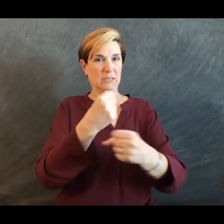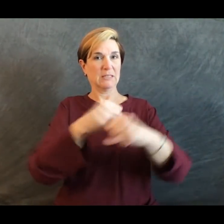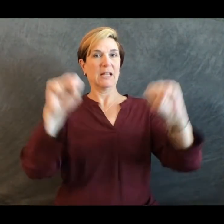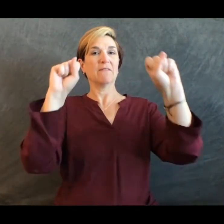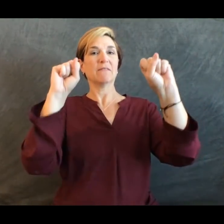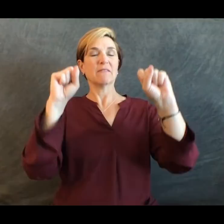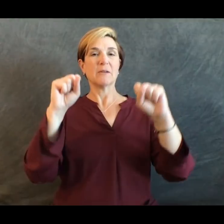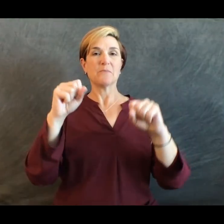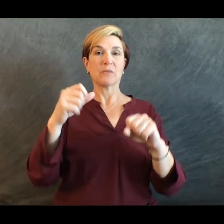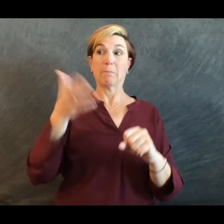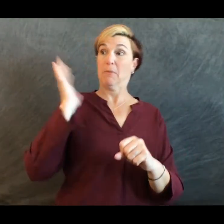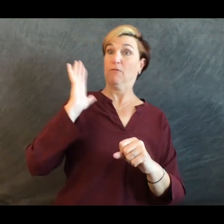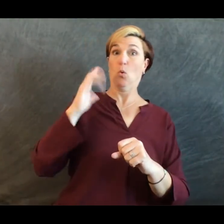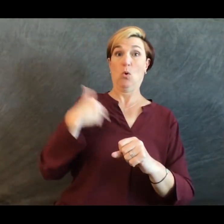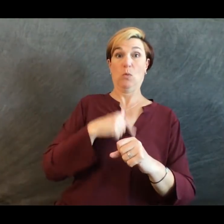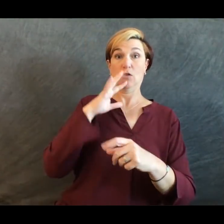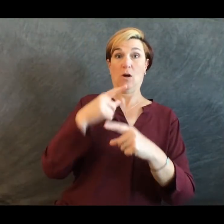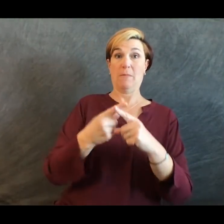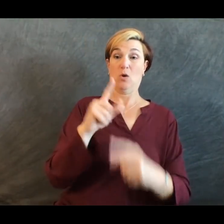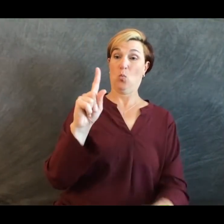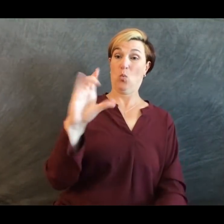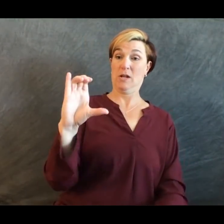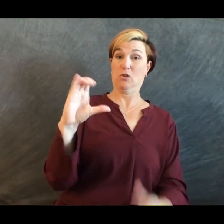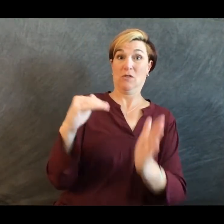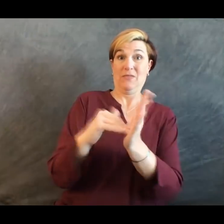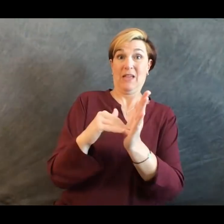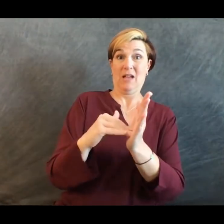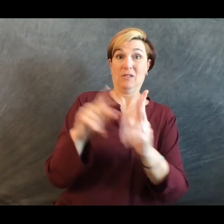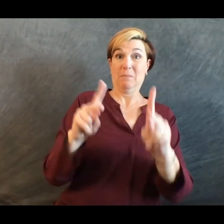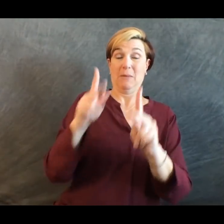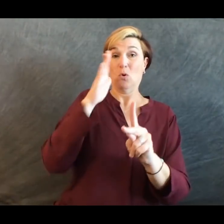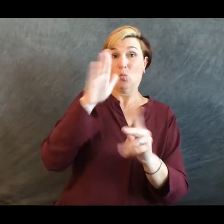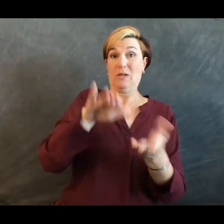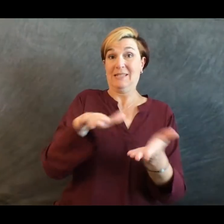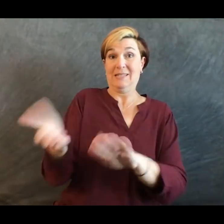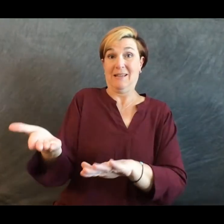as many as that is it's impossible to even think of it and that was the low